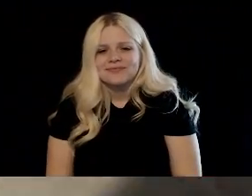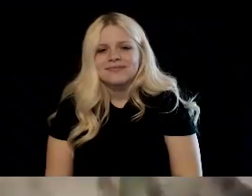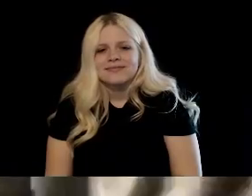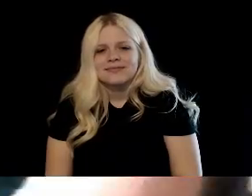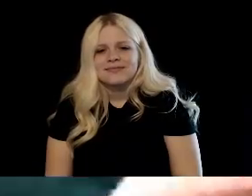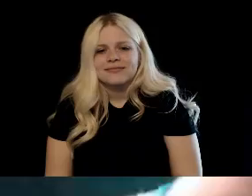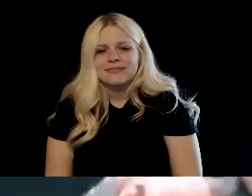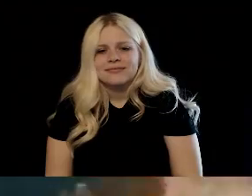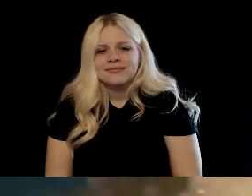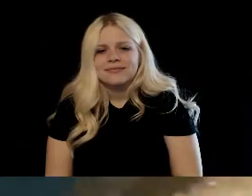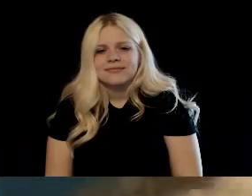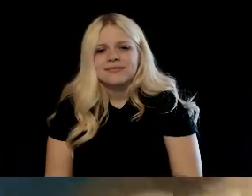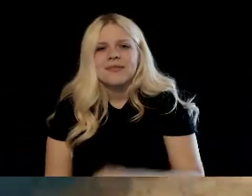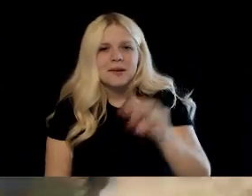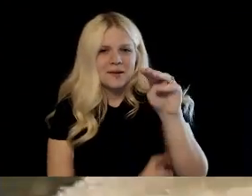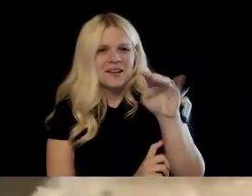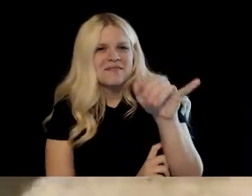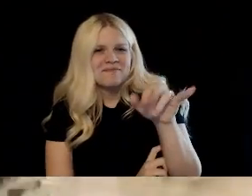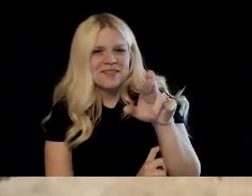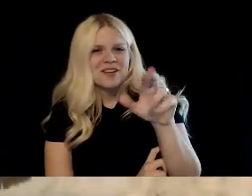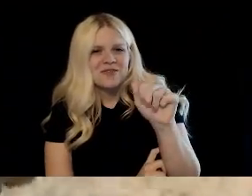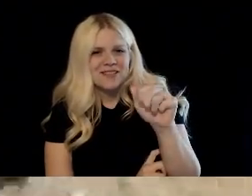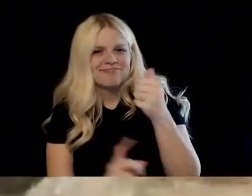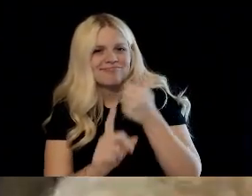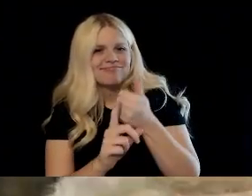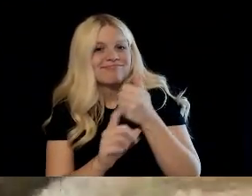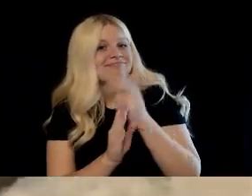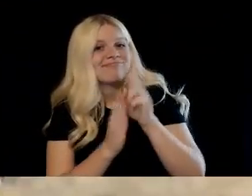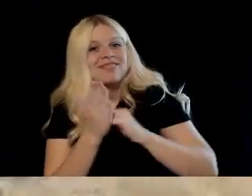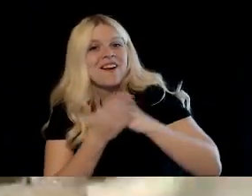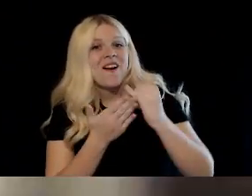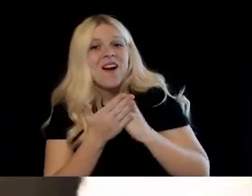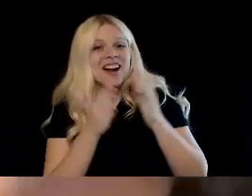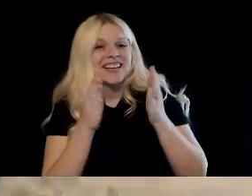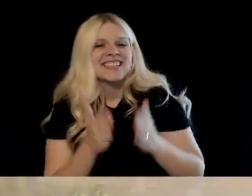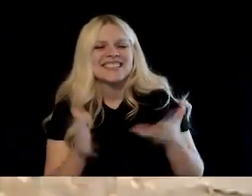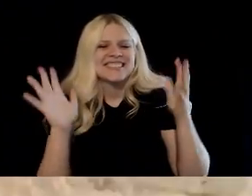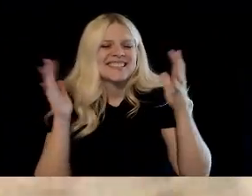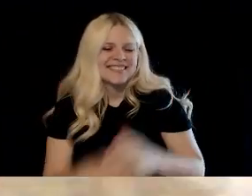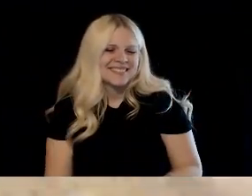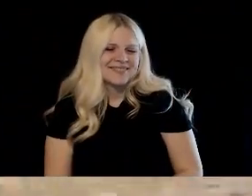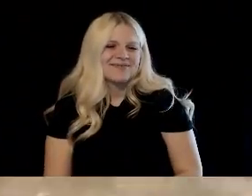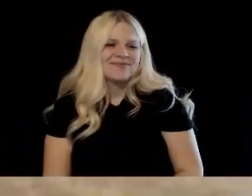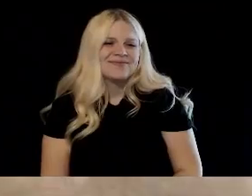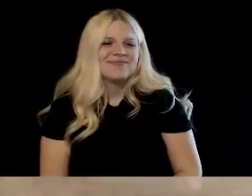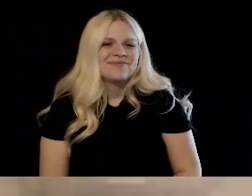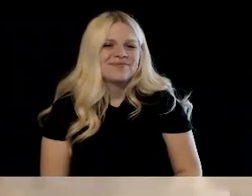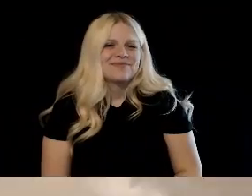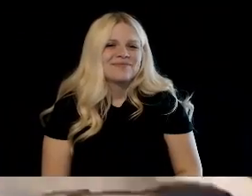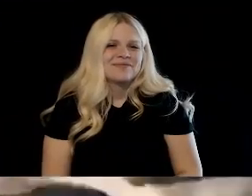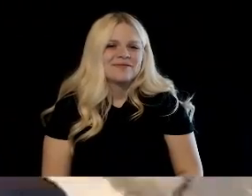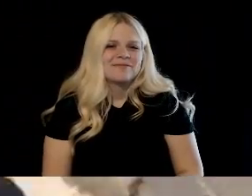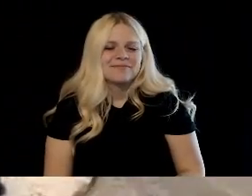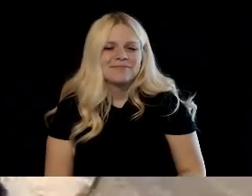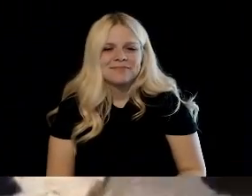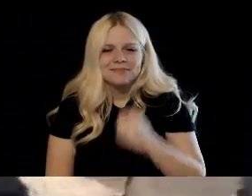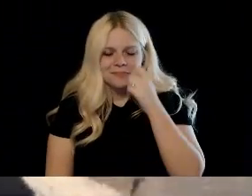Erica: There's Mira, she's our artist. Michelle: Yes, with her canvas.